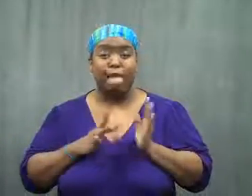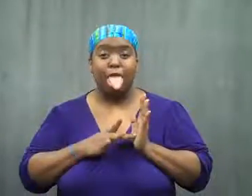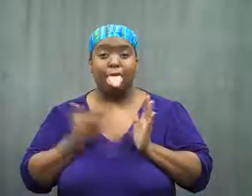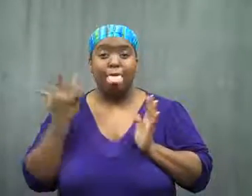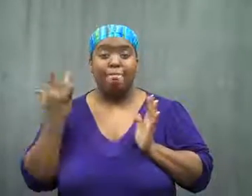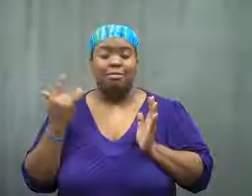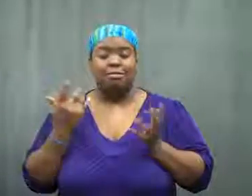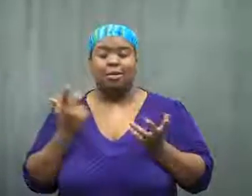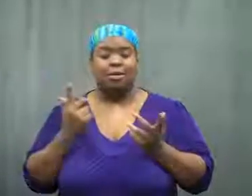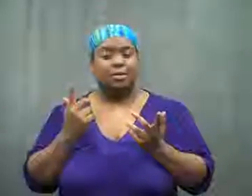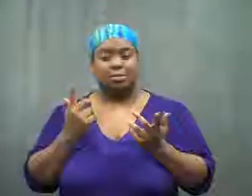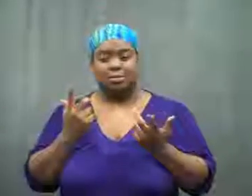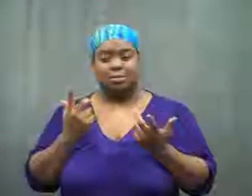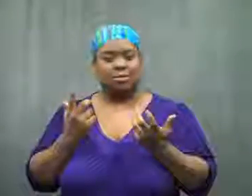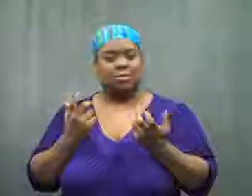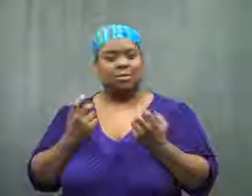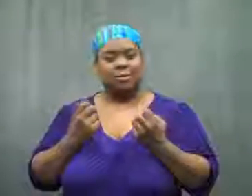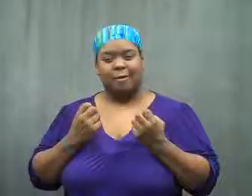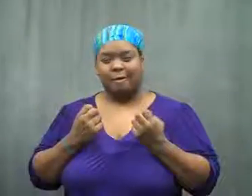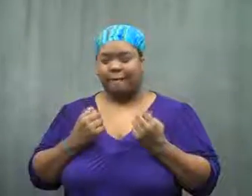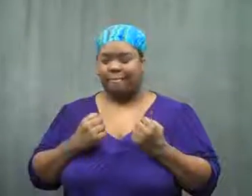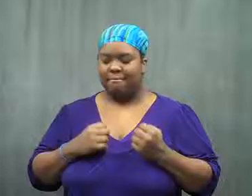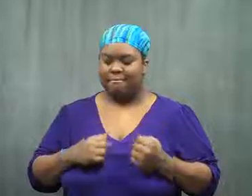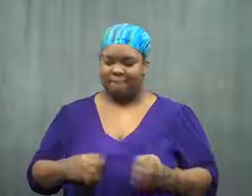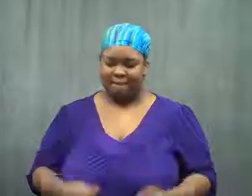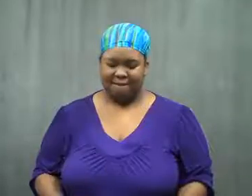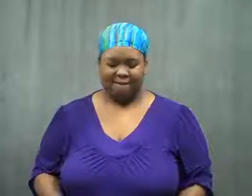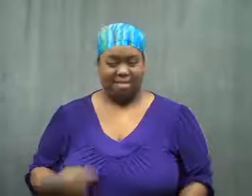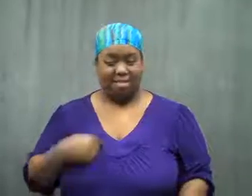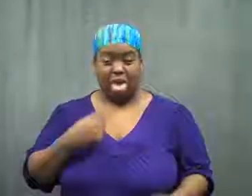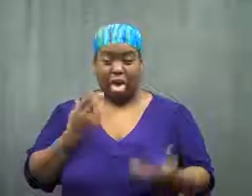He just took advantage of it.